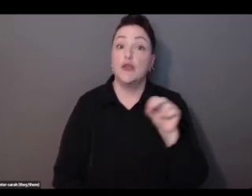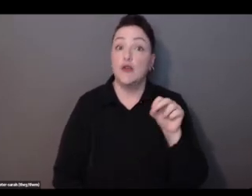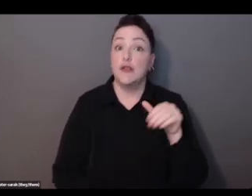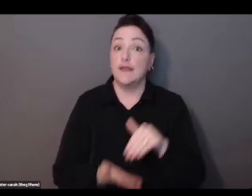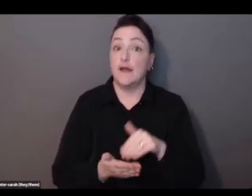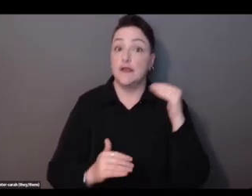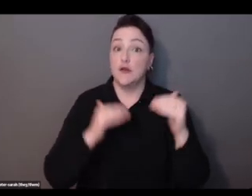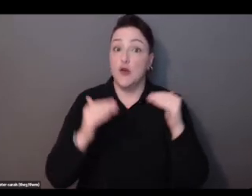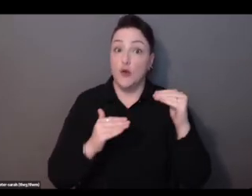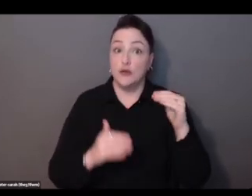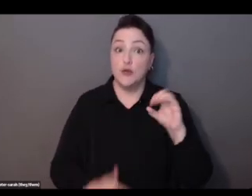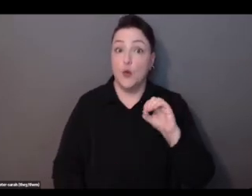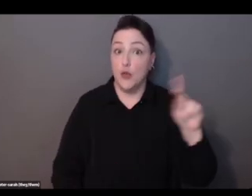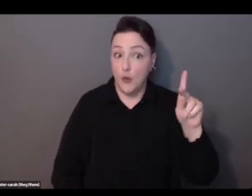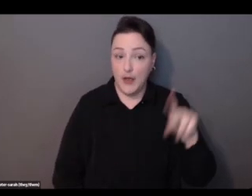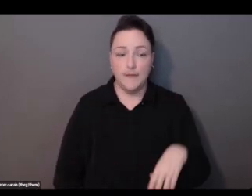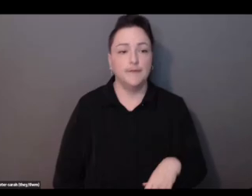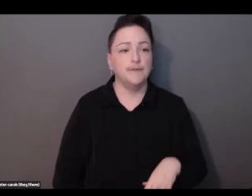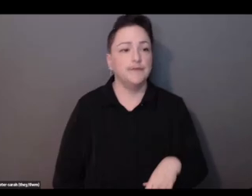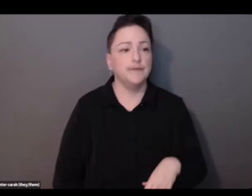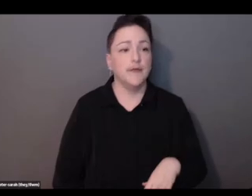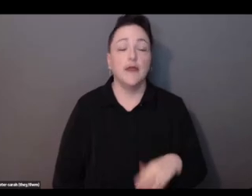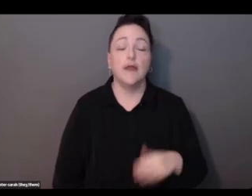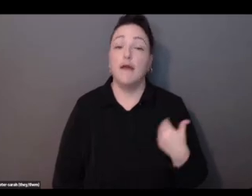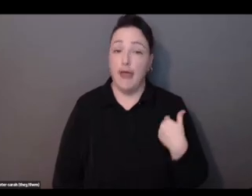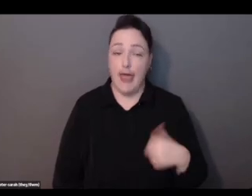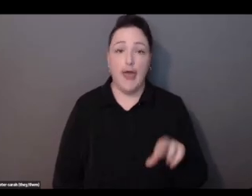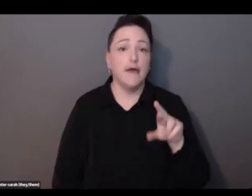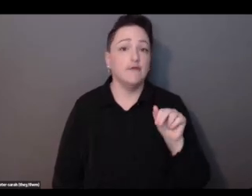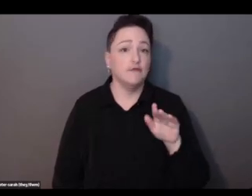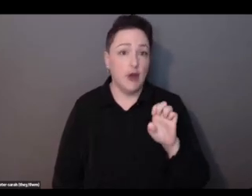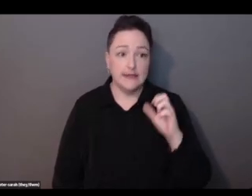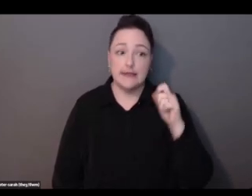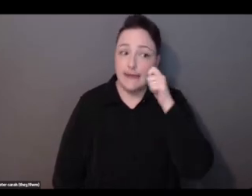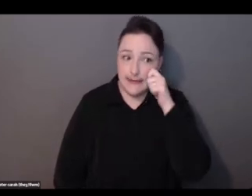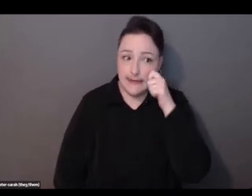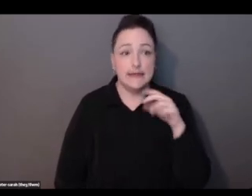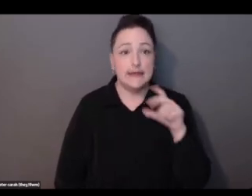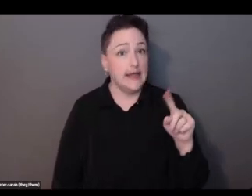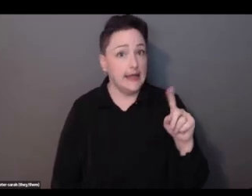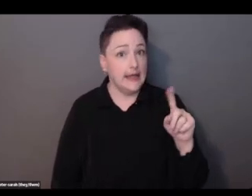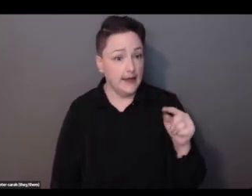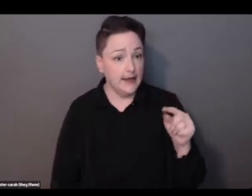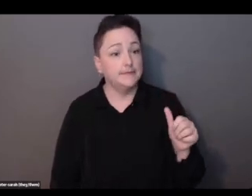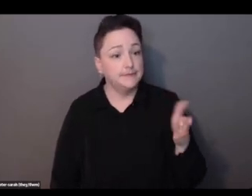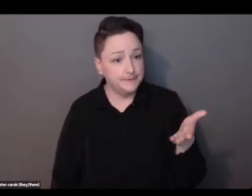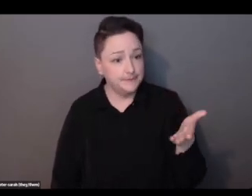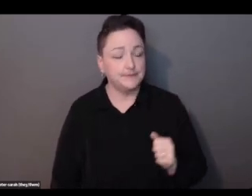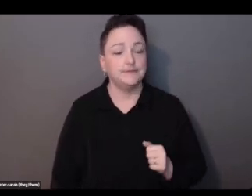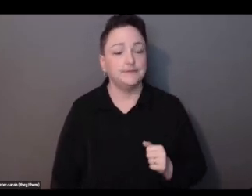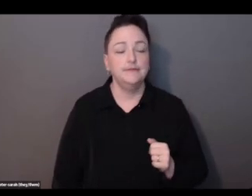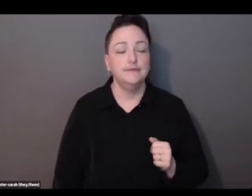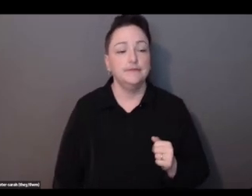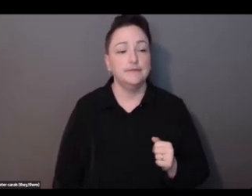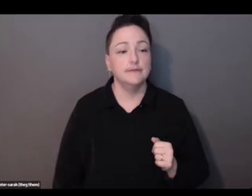and we do have race ethnicity, data for this group. If you were, for example,